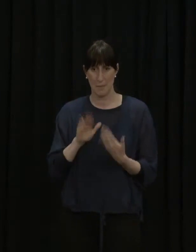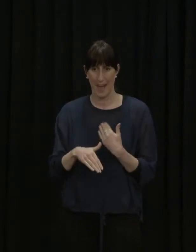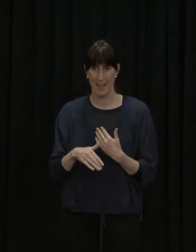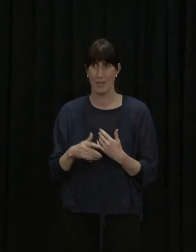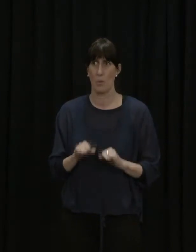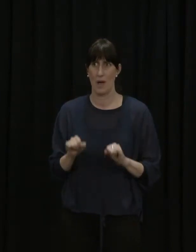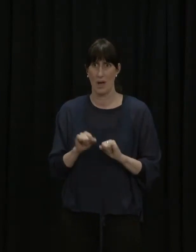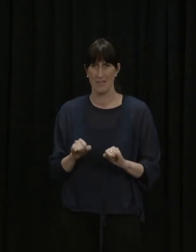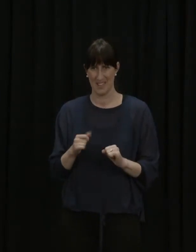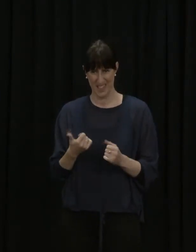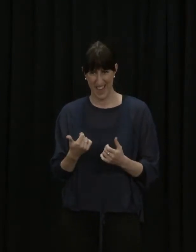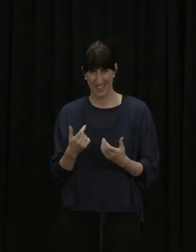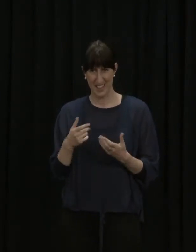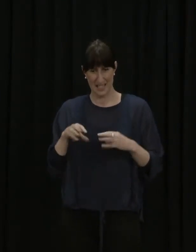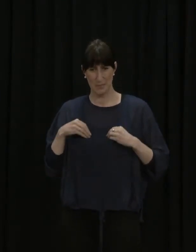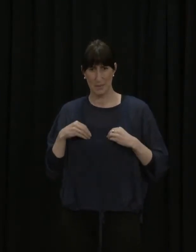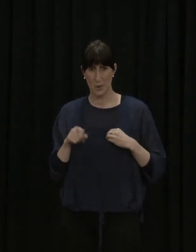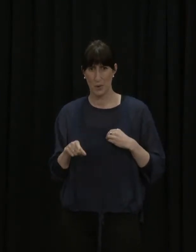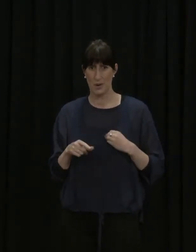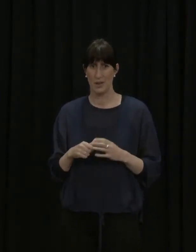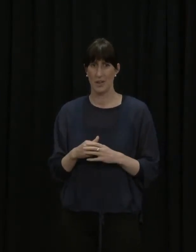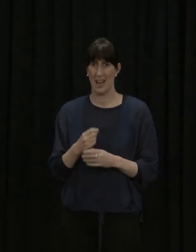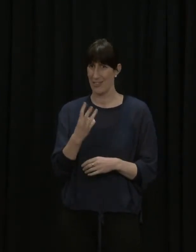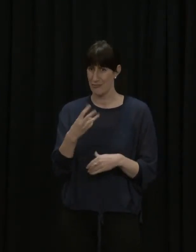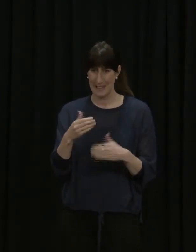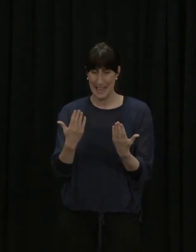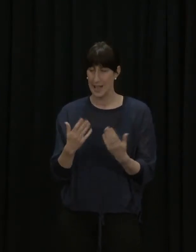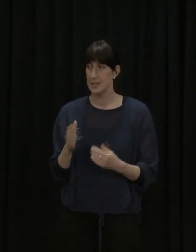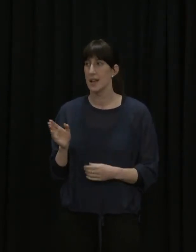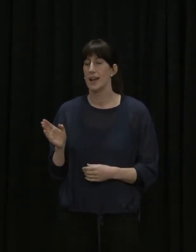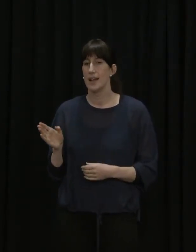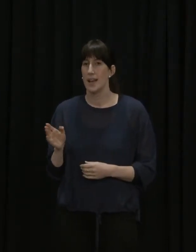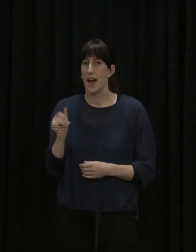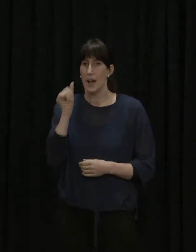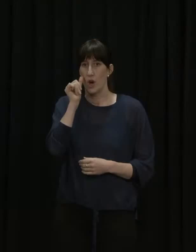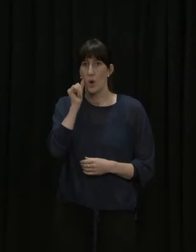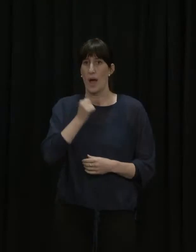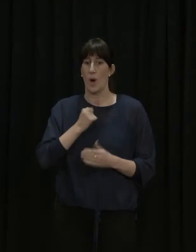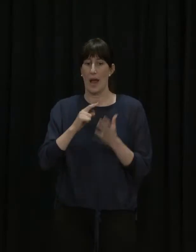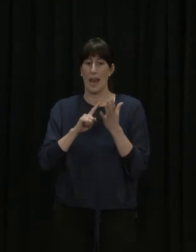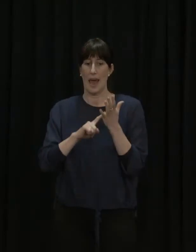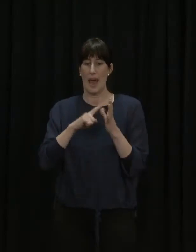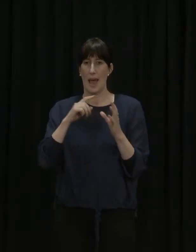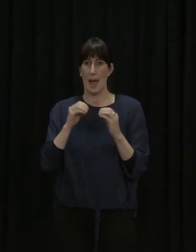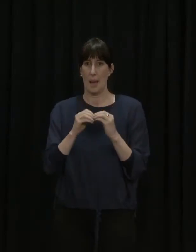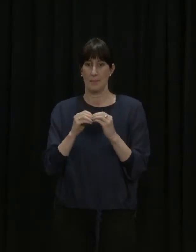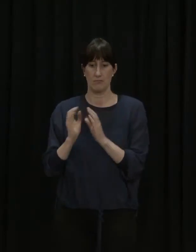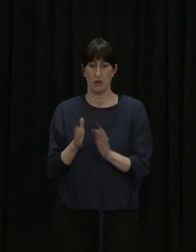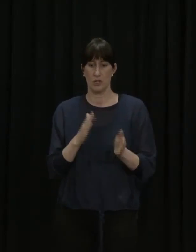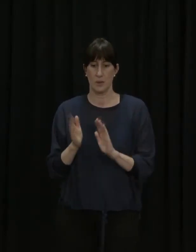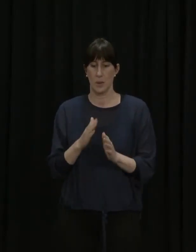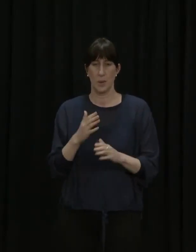longer than 72 hours to notify 16 people as COVID. The labs are under a lot of pressure and the turnaround